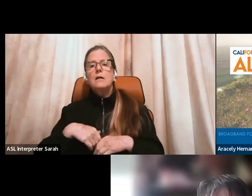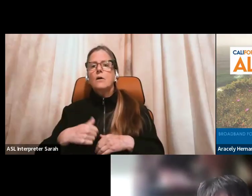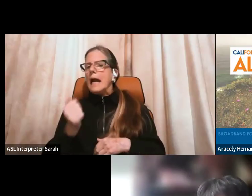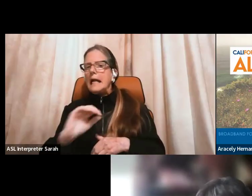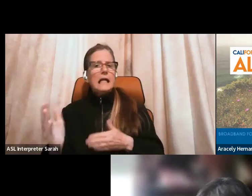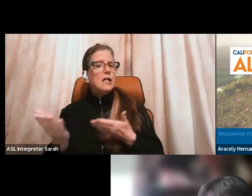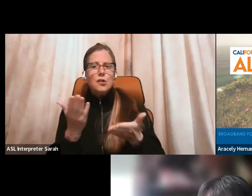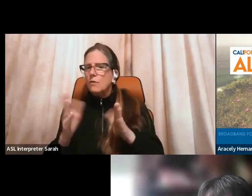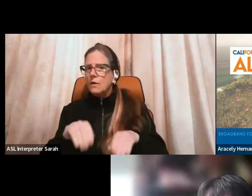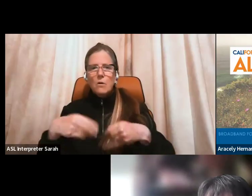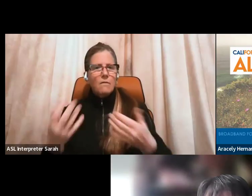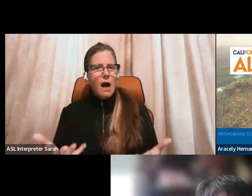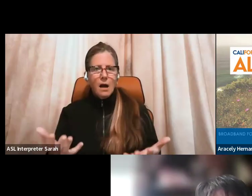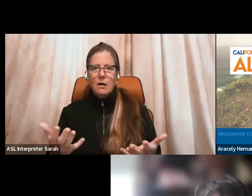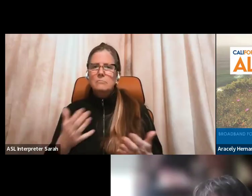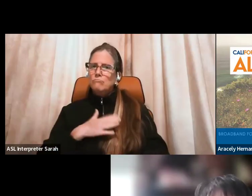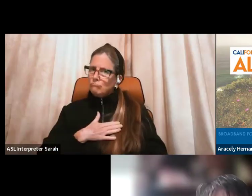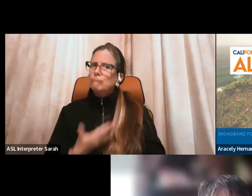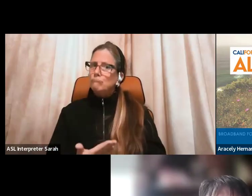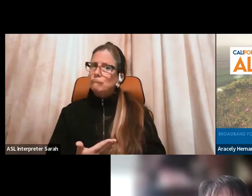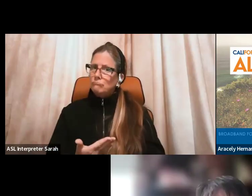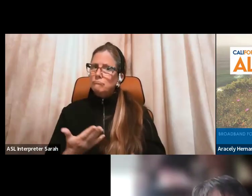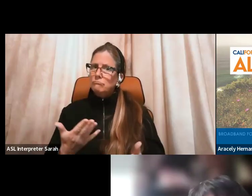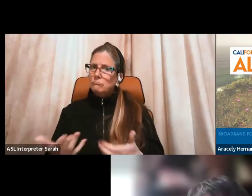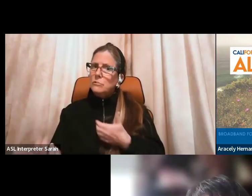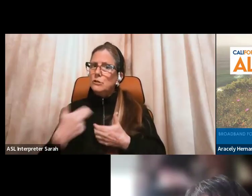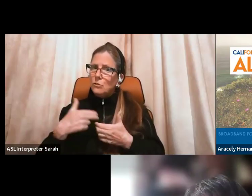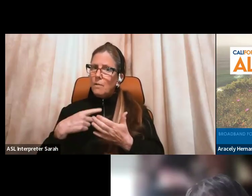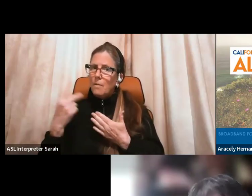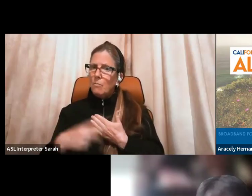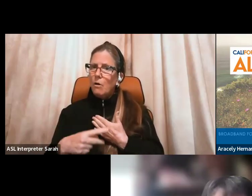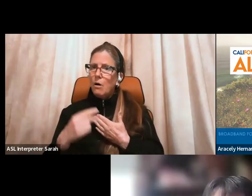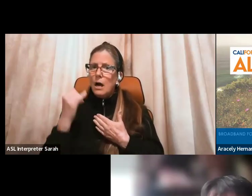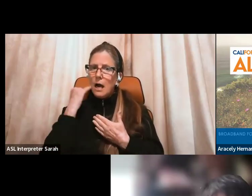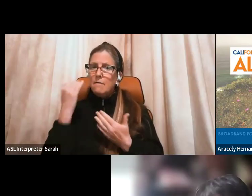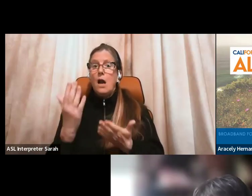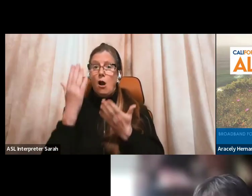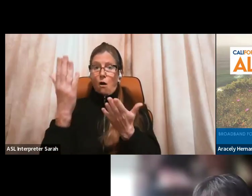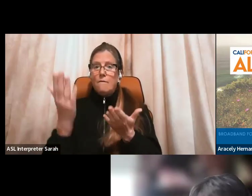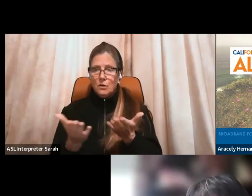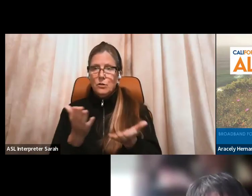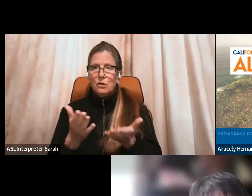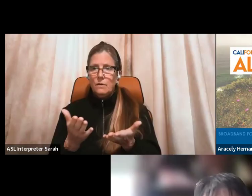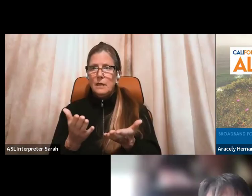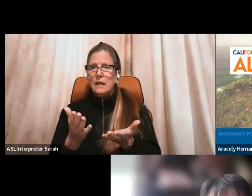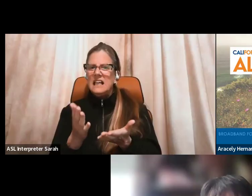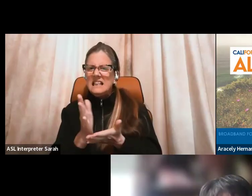voluntarily participate in the program, if they offer service in certain service areas,